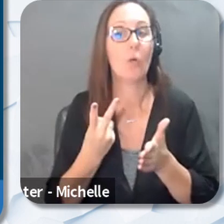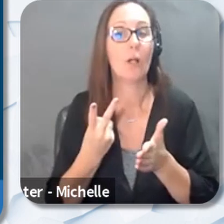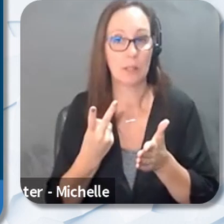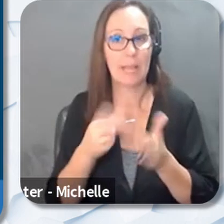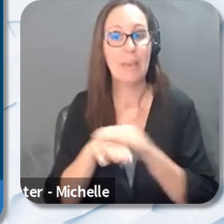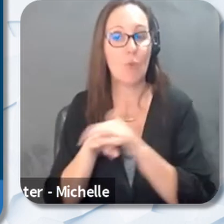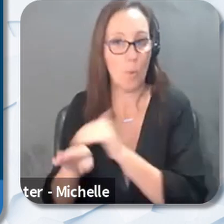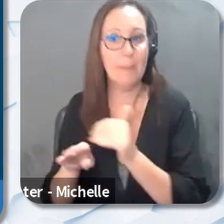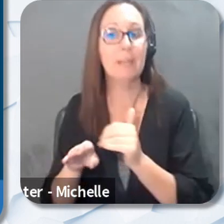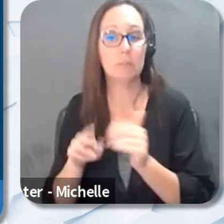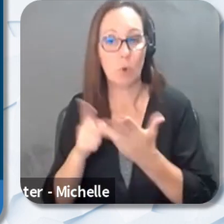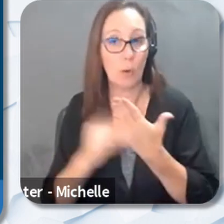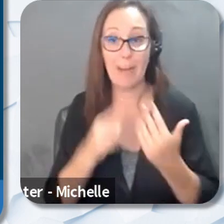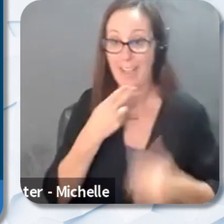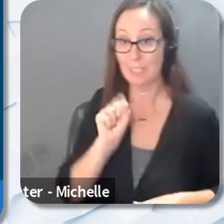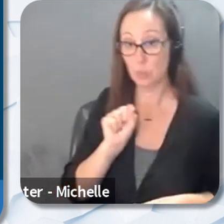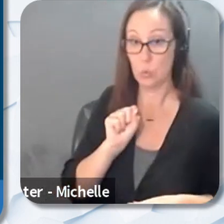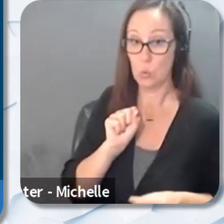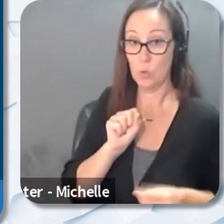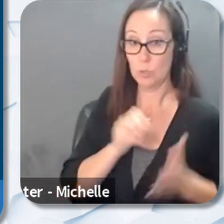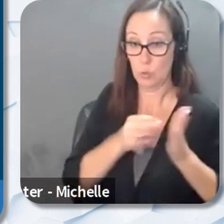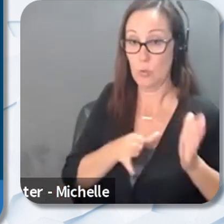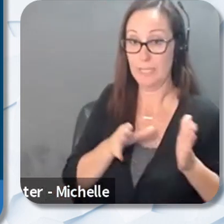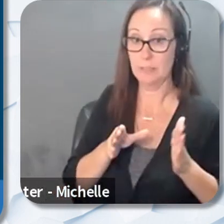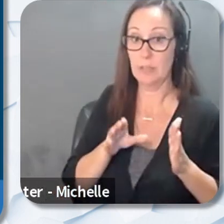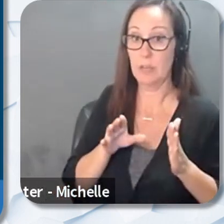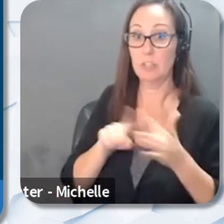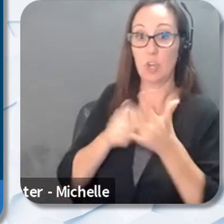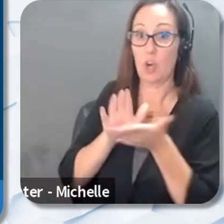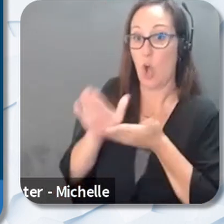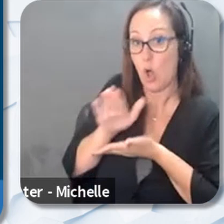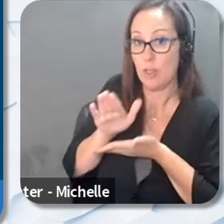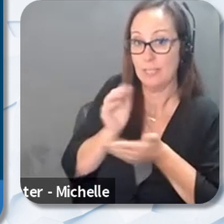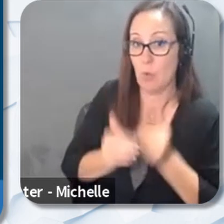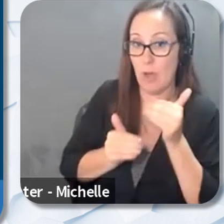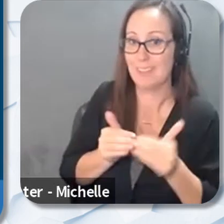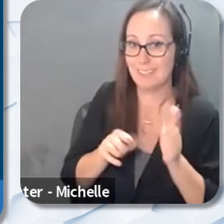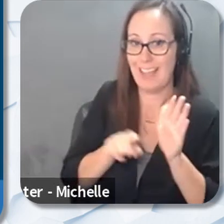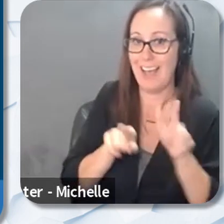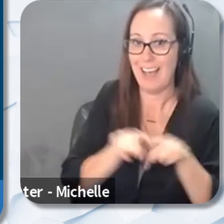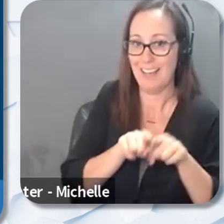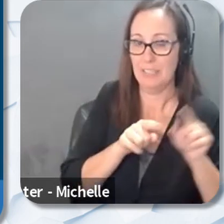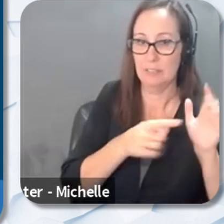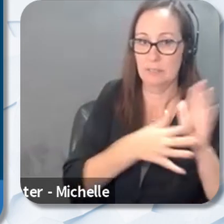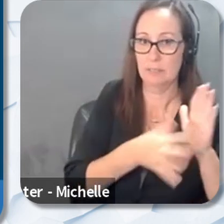high school students could earn the EC units or start that. Early childhood unit program and so